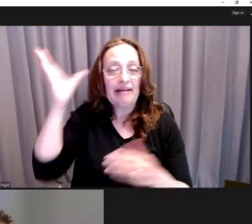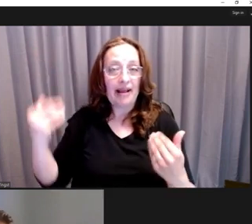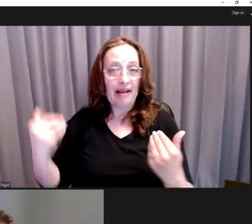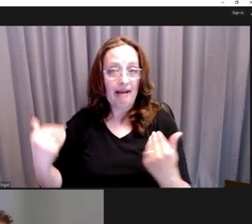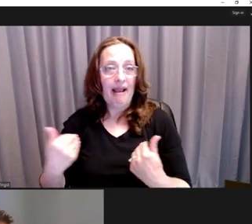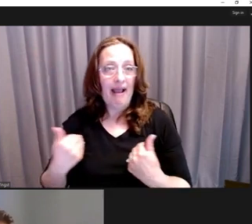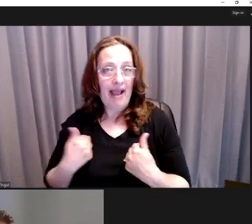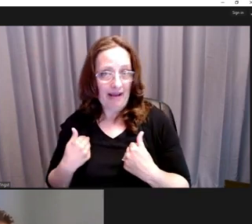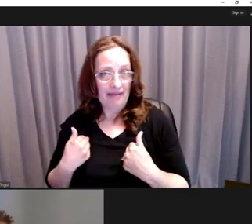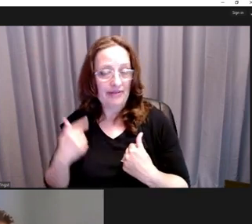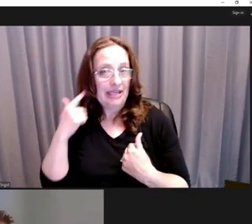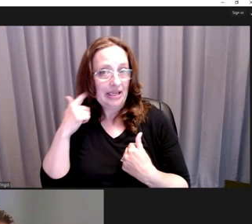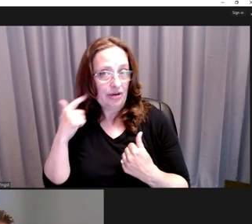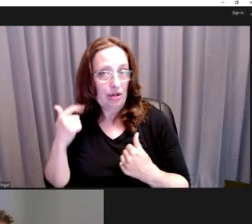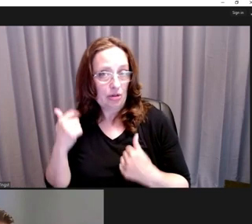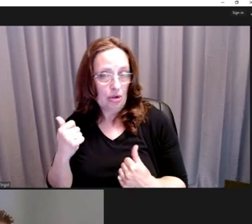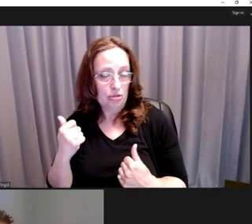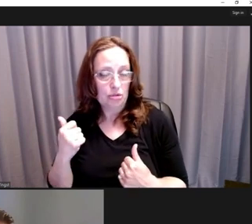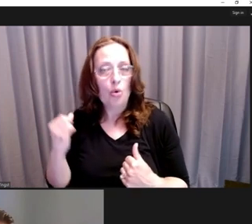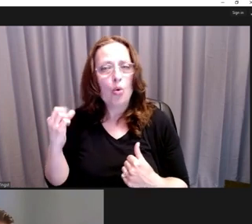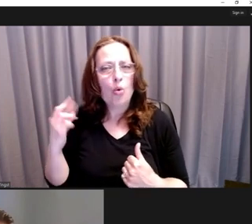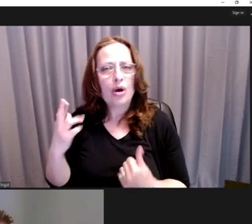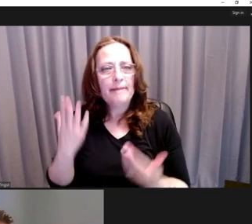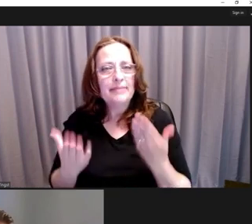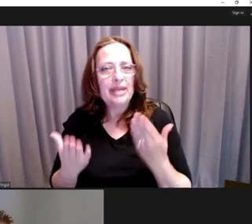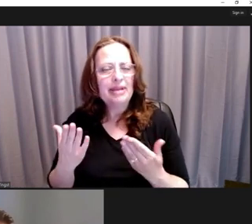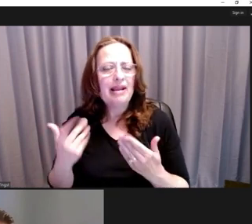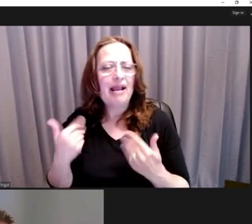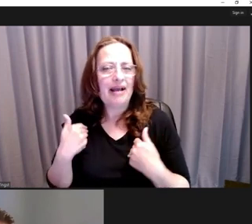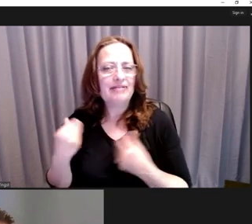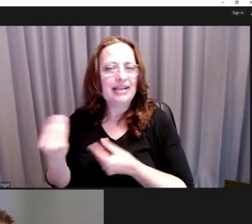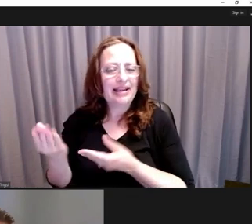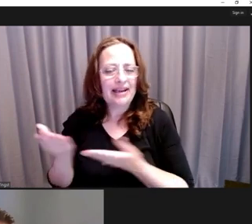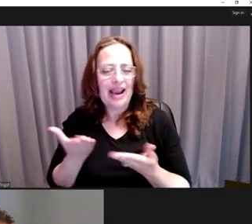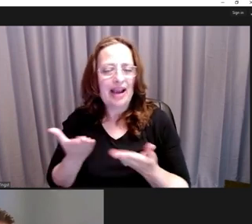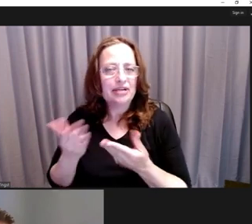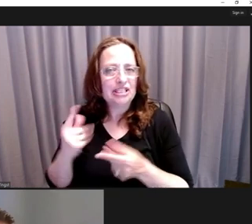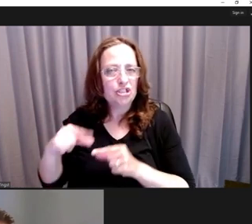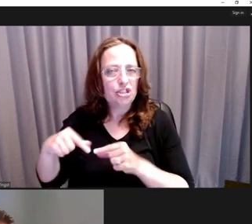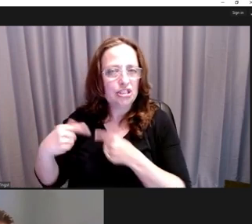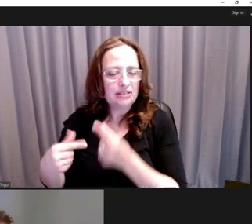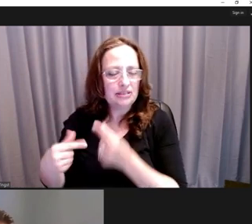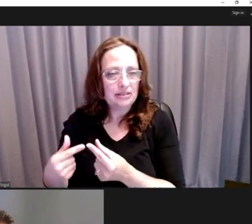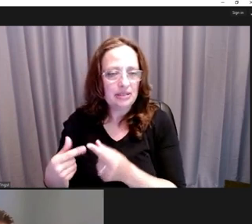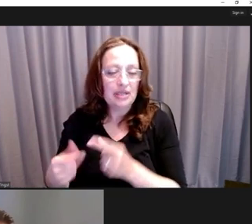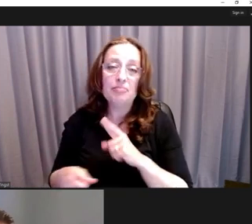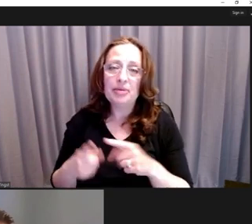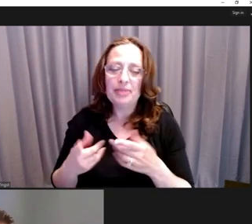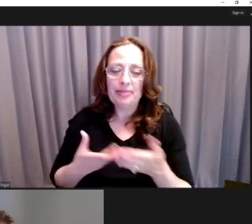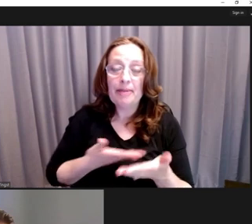more comfortable that if a child is born to them with hearing loss that that's the cause. Right? But in the case of... You know,